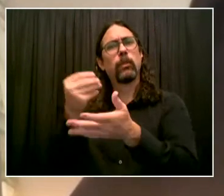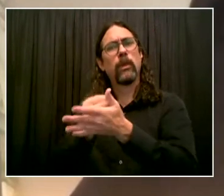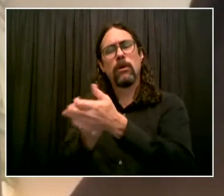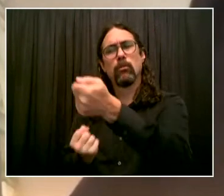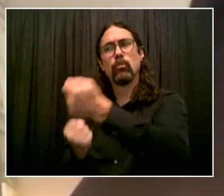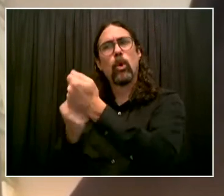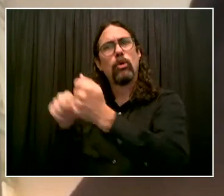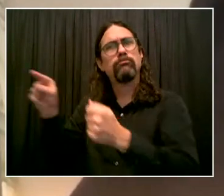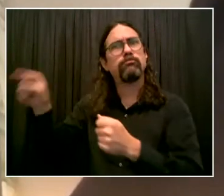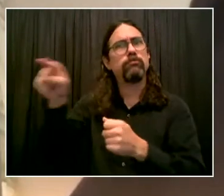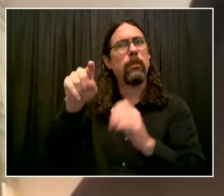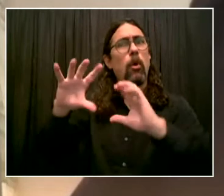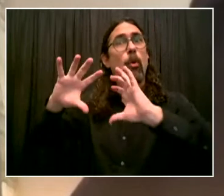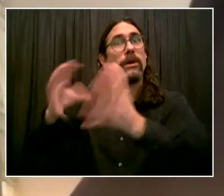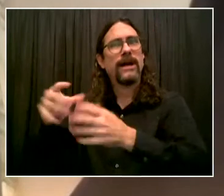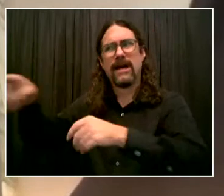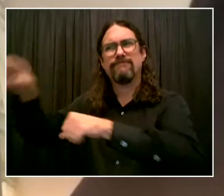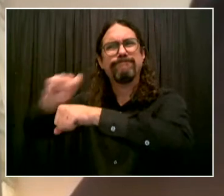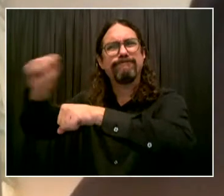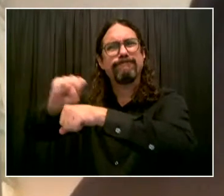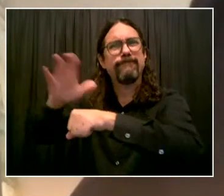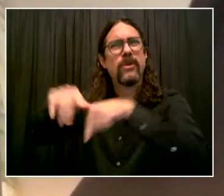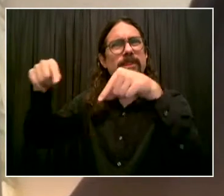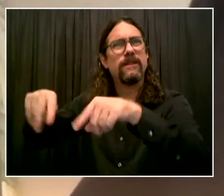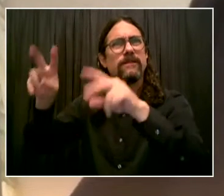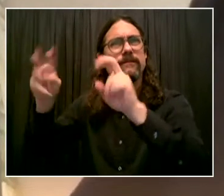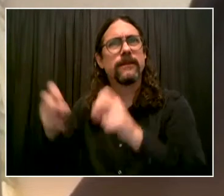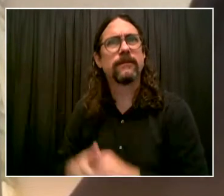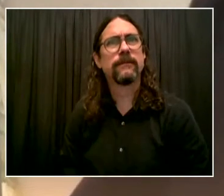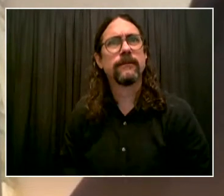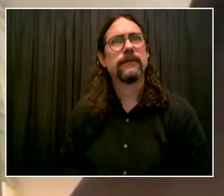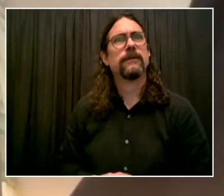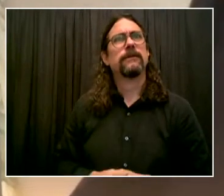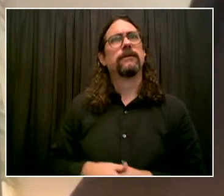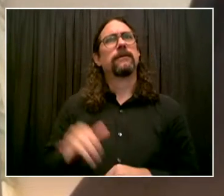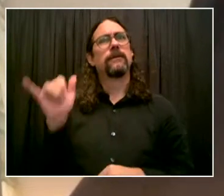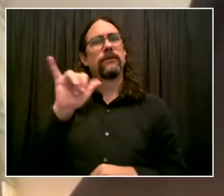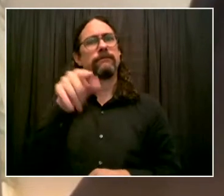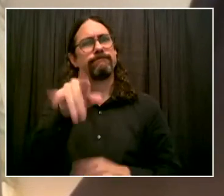EVERY PERSON YOU KNOW IN TEXAS AND IN MISSISSIPPI AND IN ALL OF THE STATES THAT HAVE